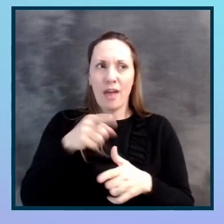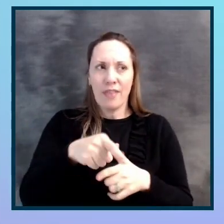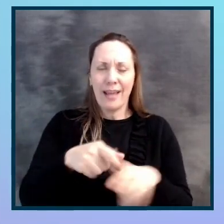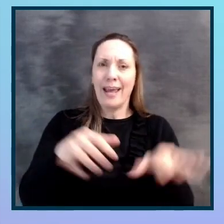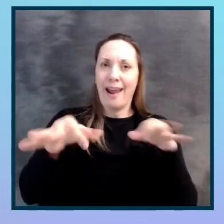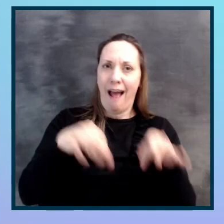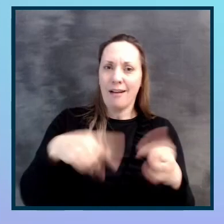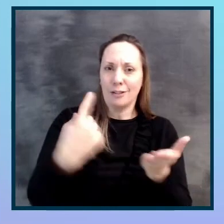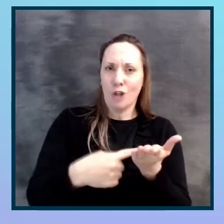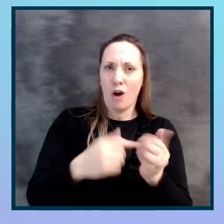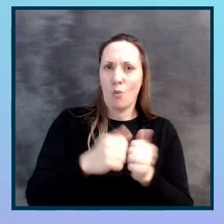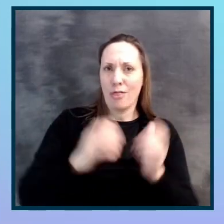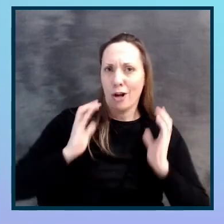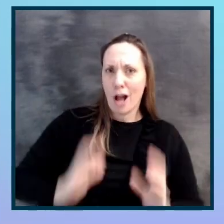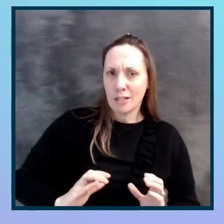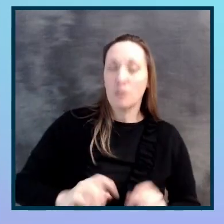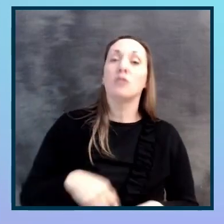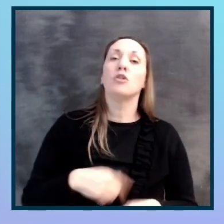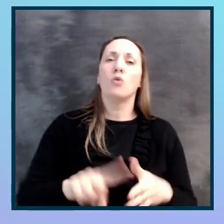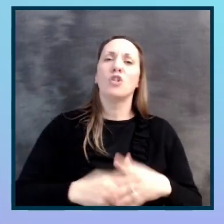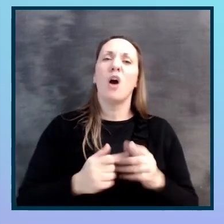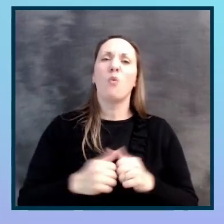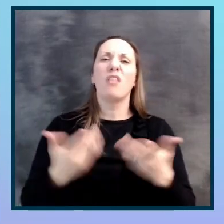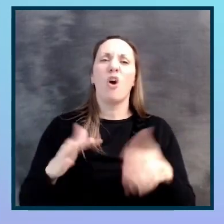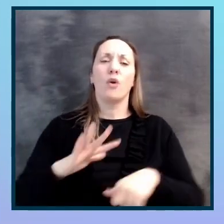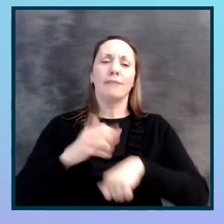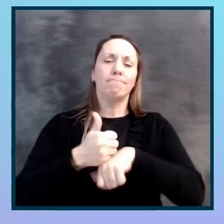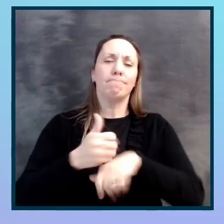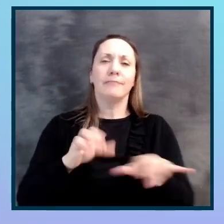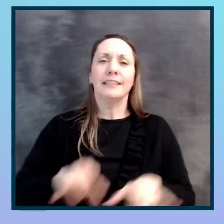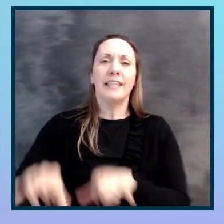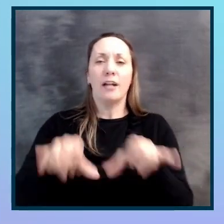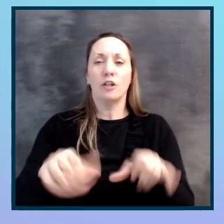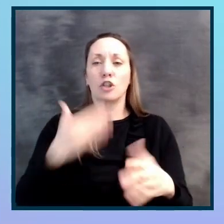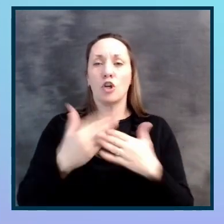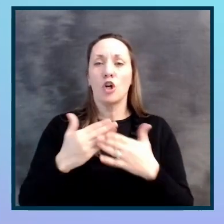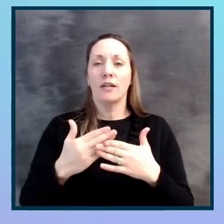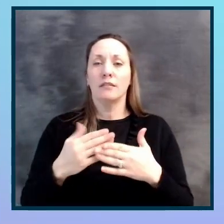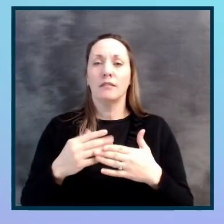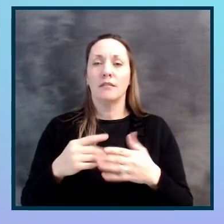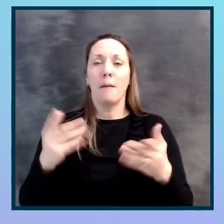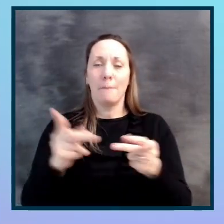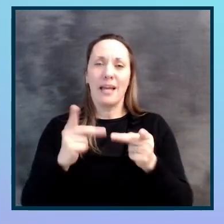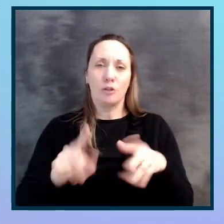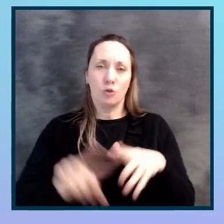So, yeah. So start with an existing set of standard. It's always a good baseline. Understand those standards,